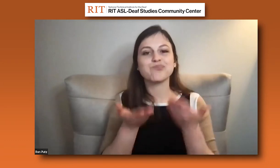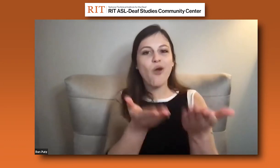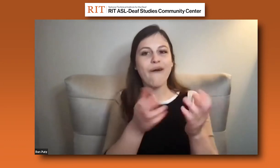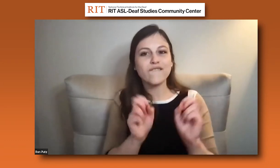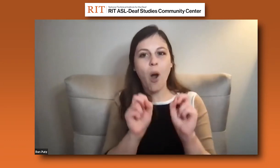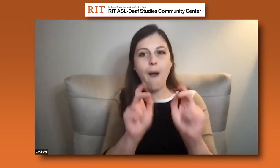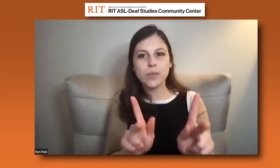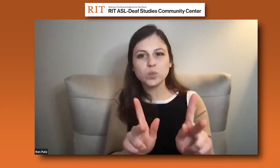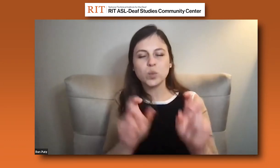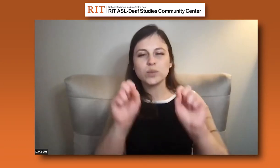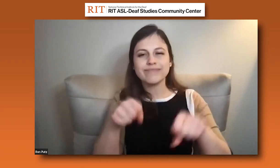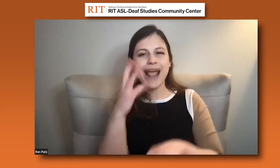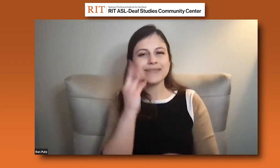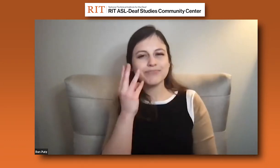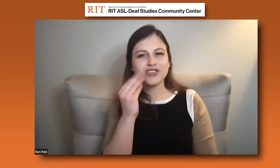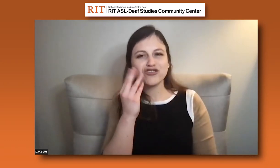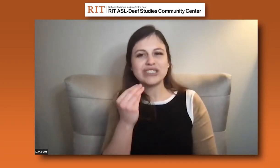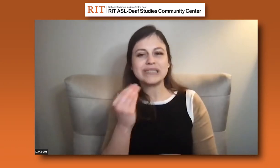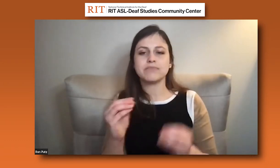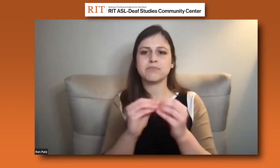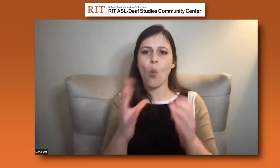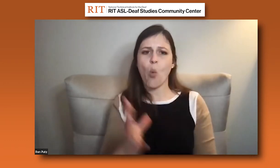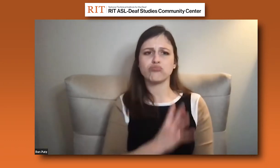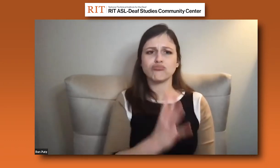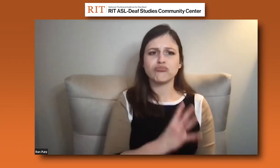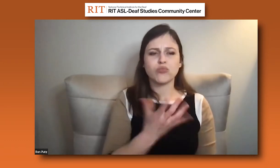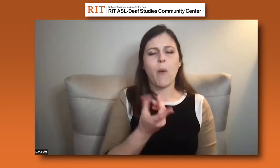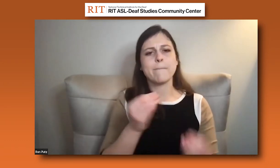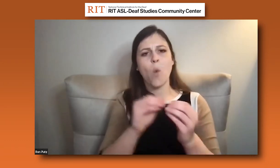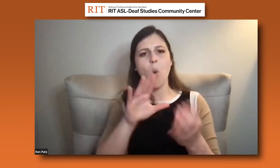and to provide opportunities for people to experience